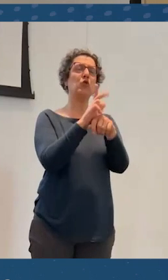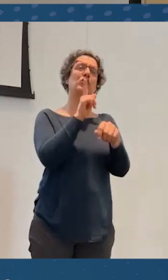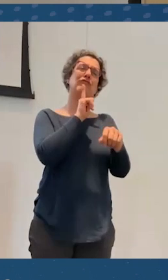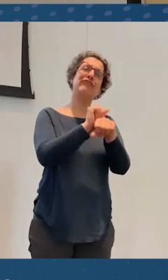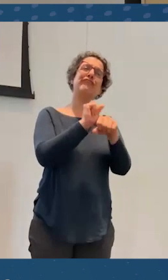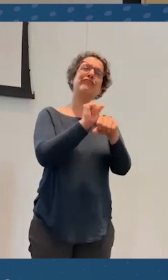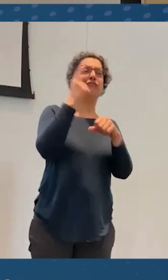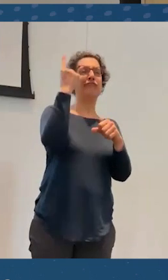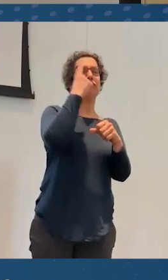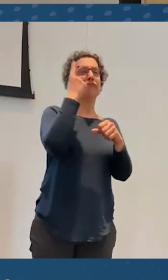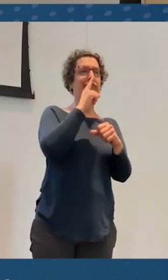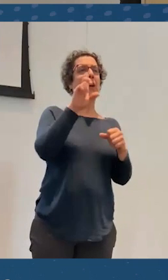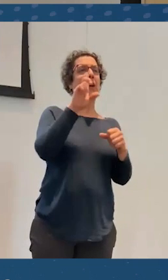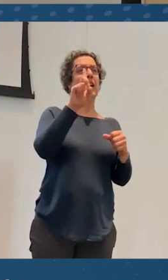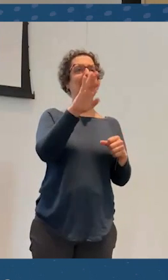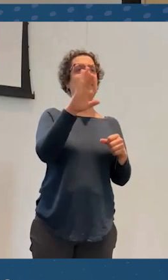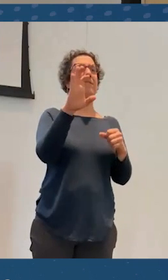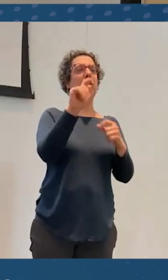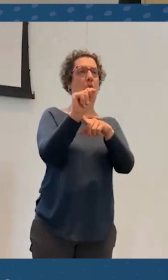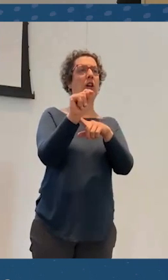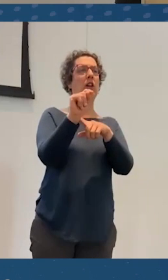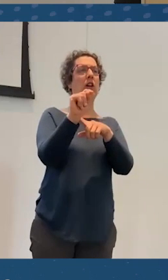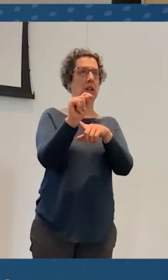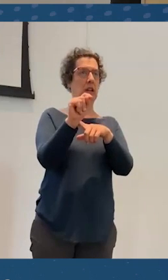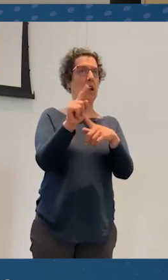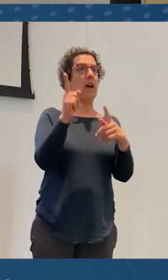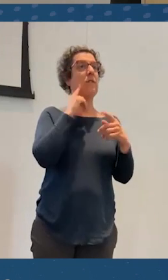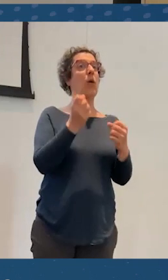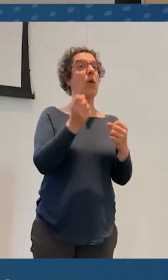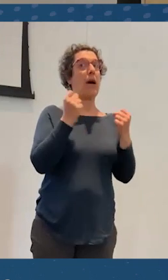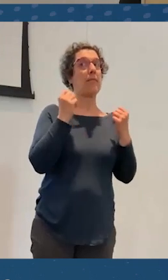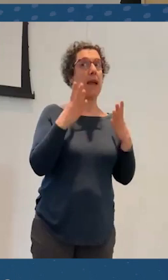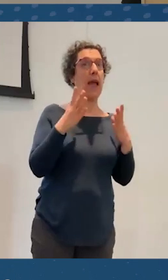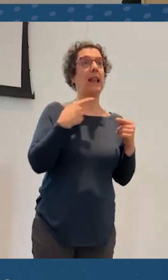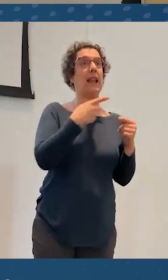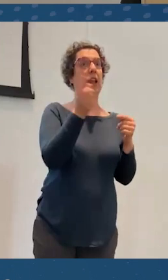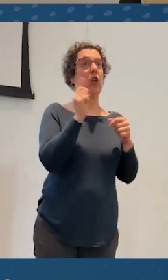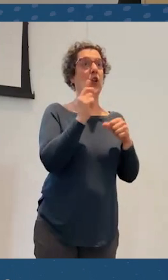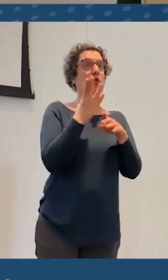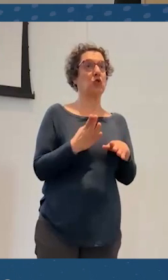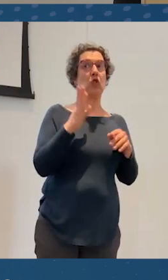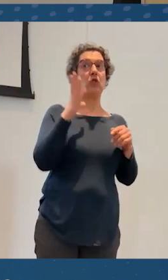prioritize making as many users experience as accessible and comfortable as possible.